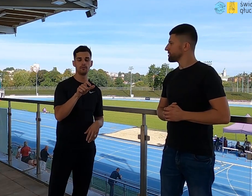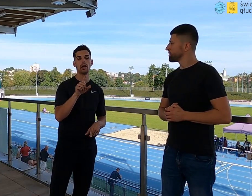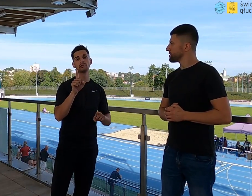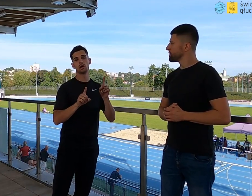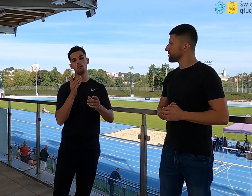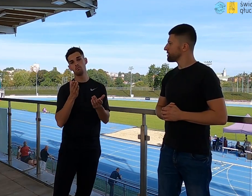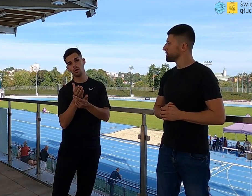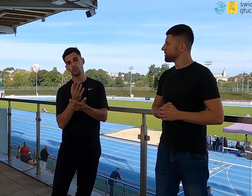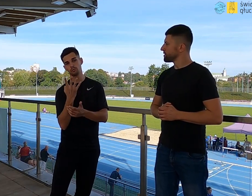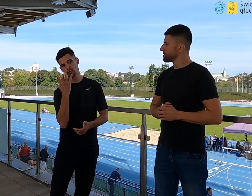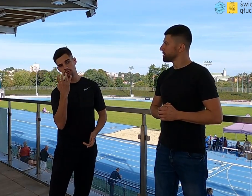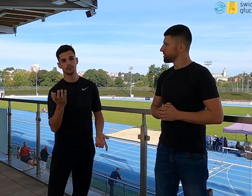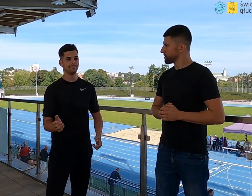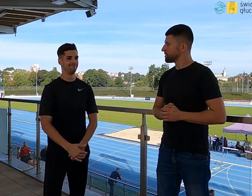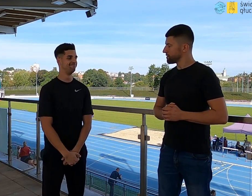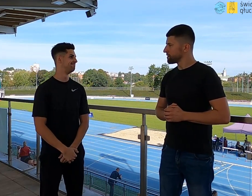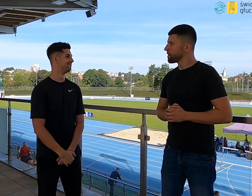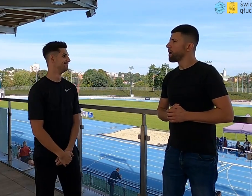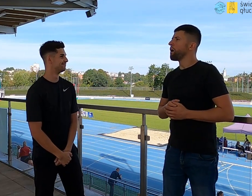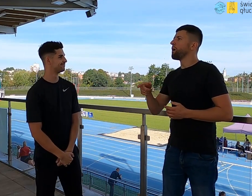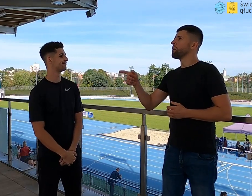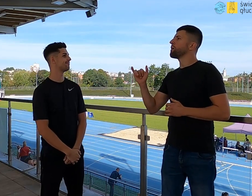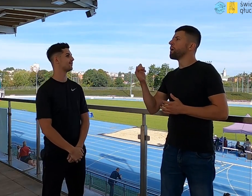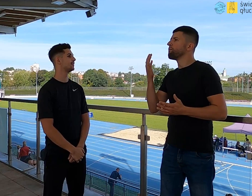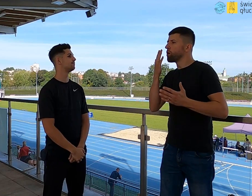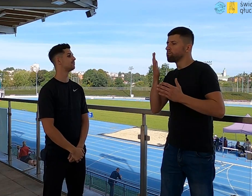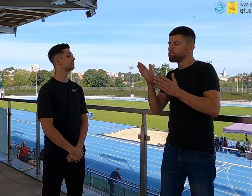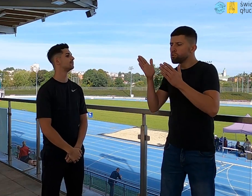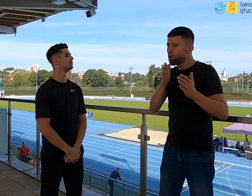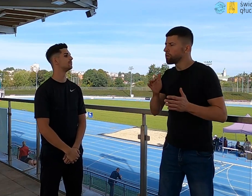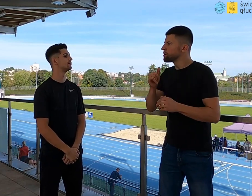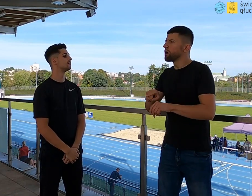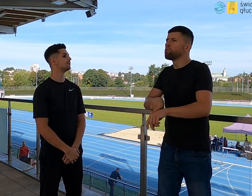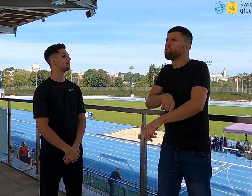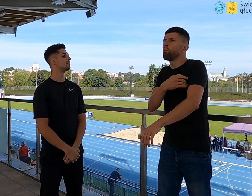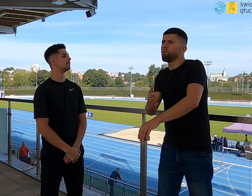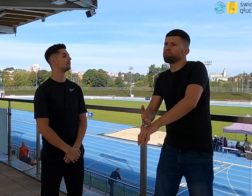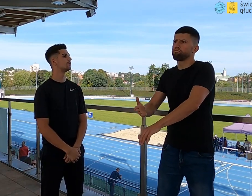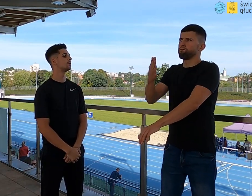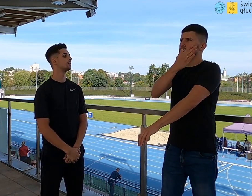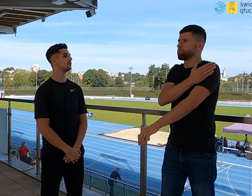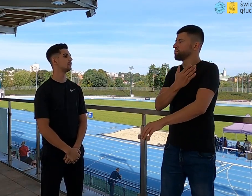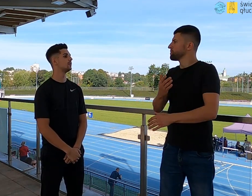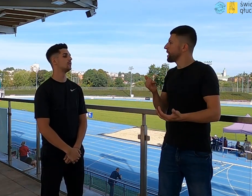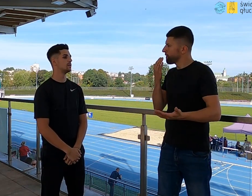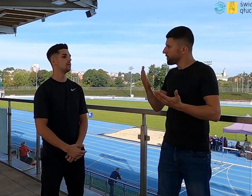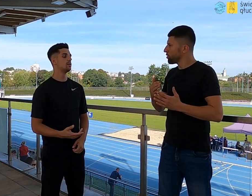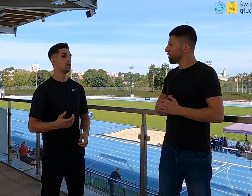and sometimes the 4x400 relay. What does your preparation for the competitions look like? How long do you prepare?